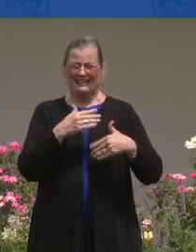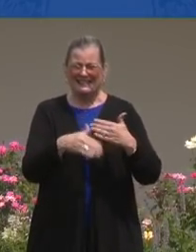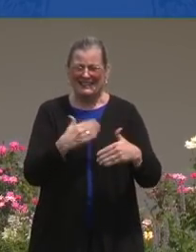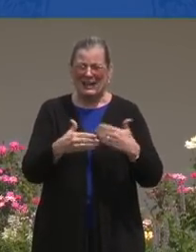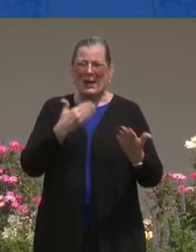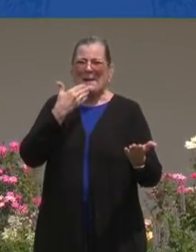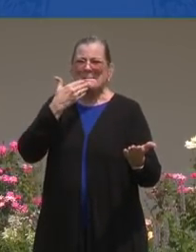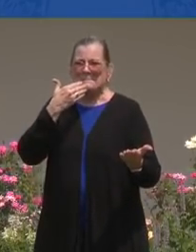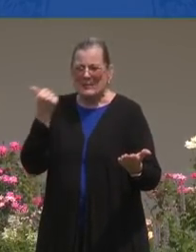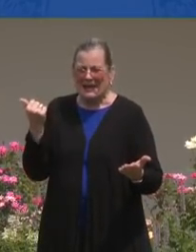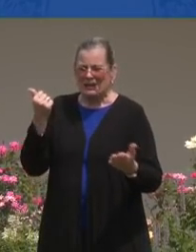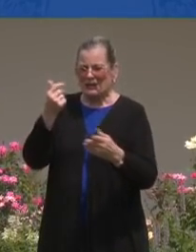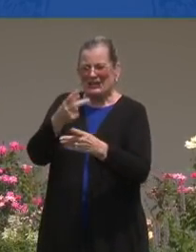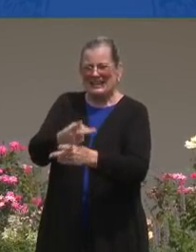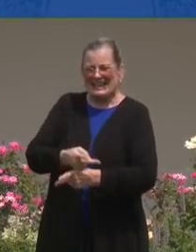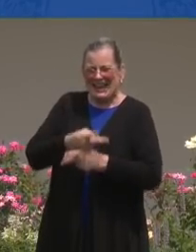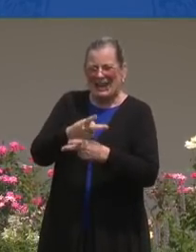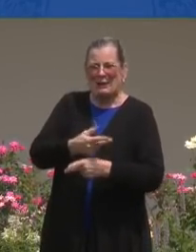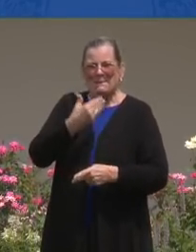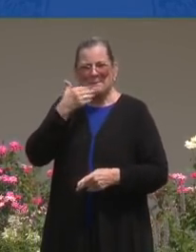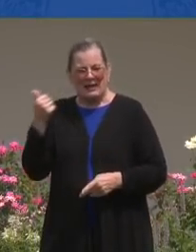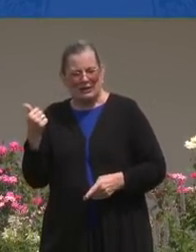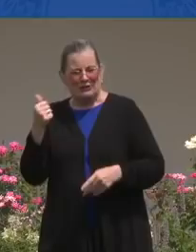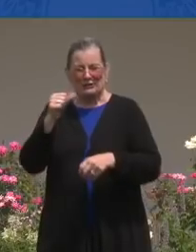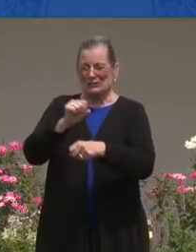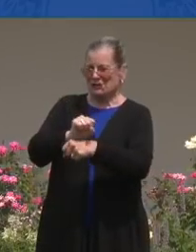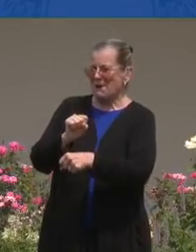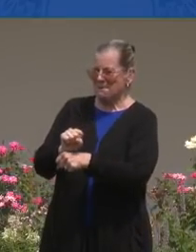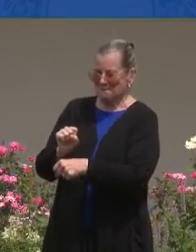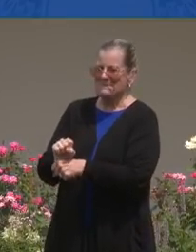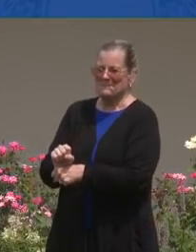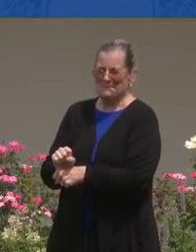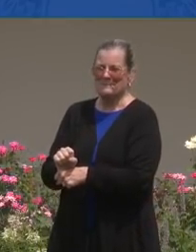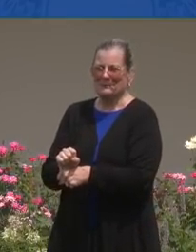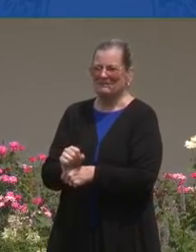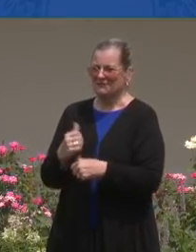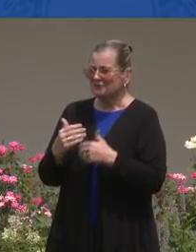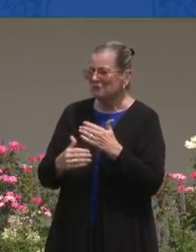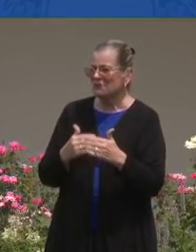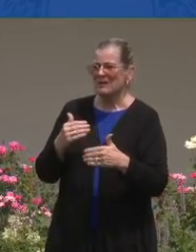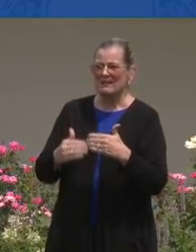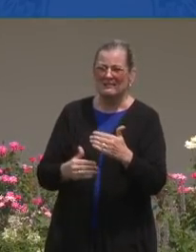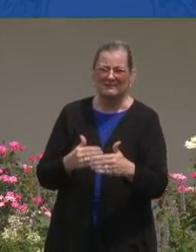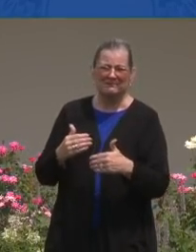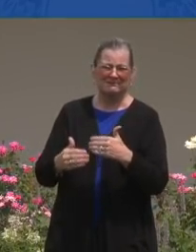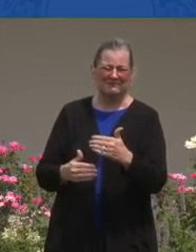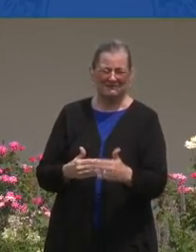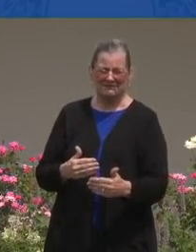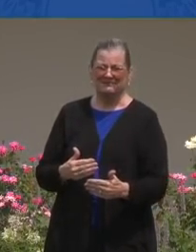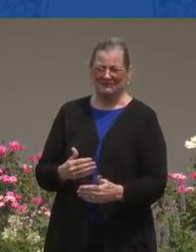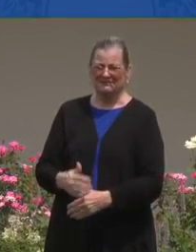Bobby, thank you. Which builds on that effort. This past year, the entire nation saw